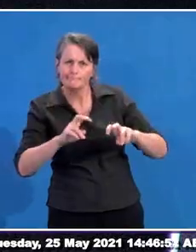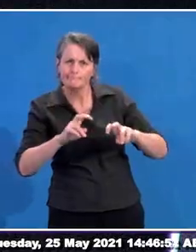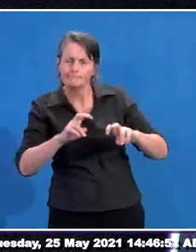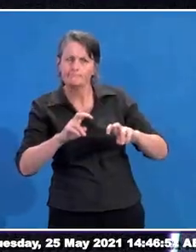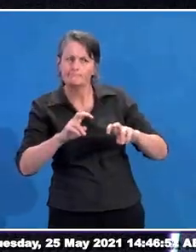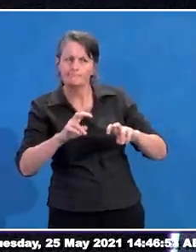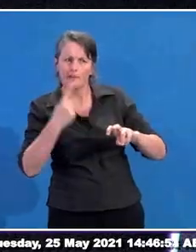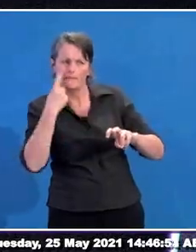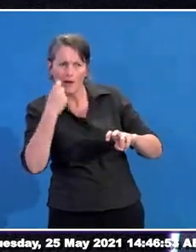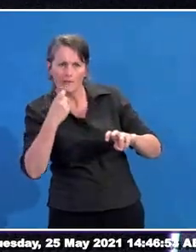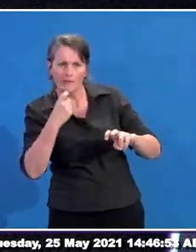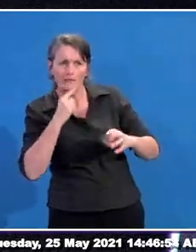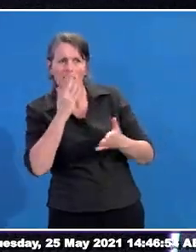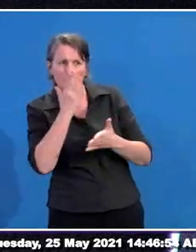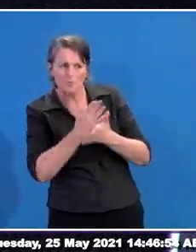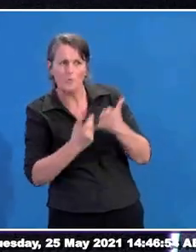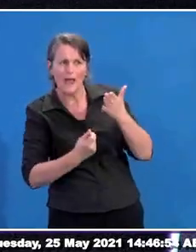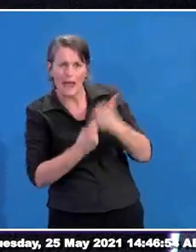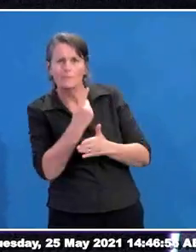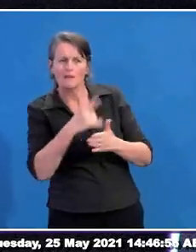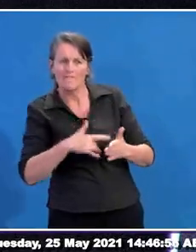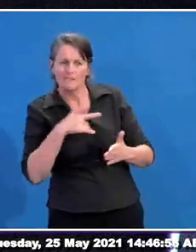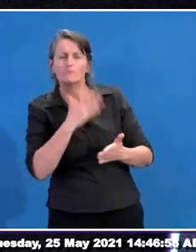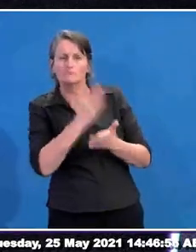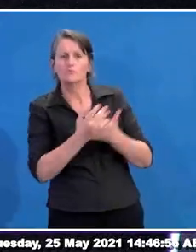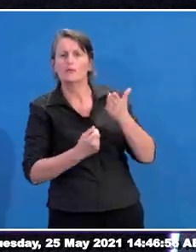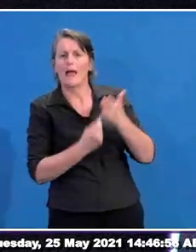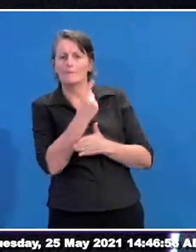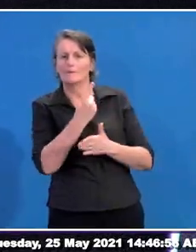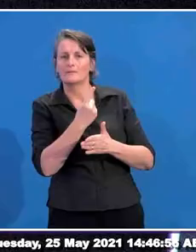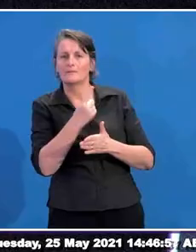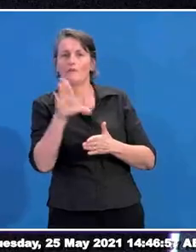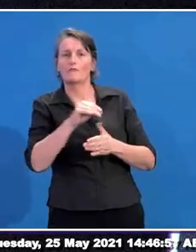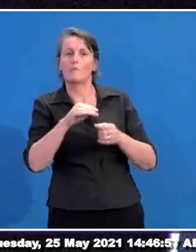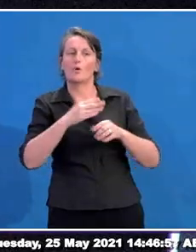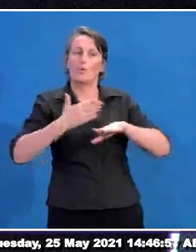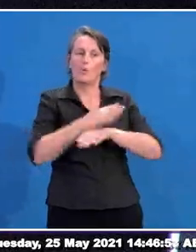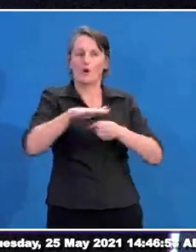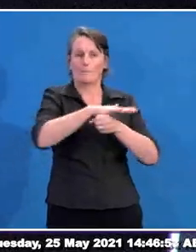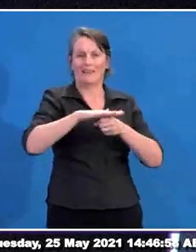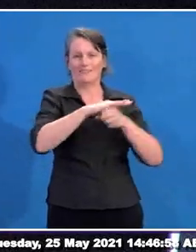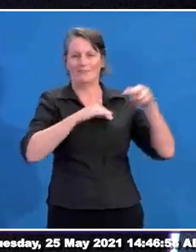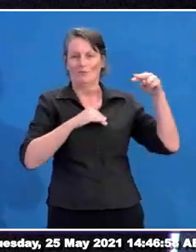it more than likely happened, but I am looking for far more evidence to